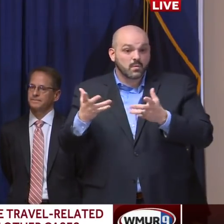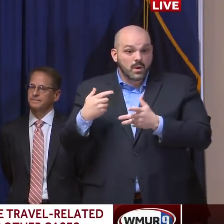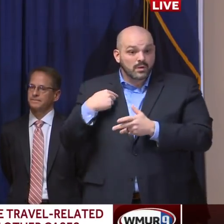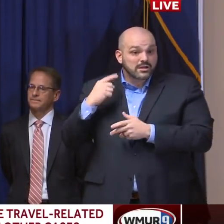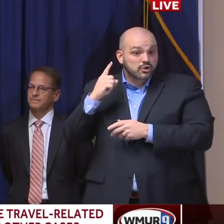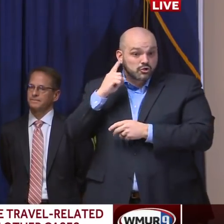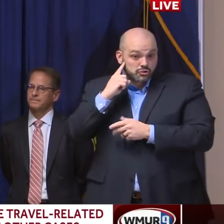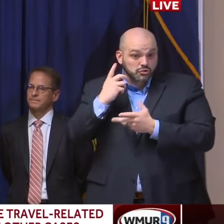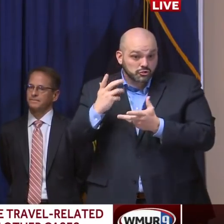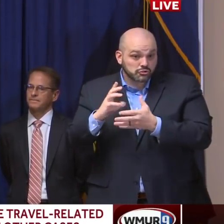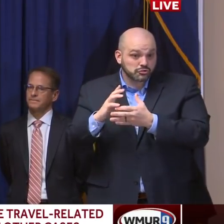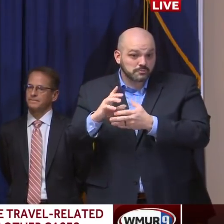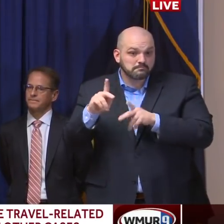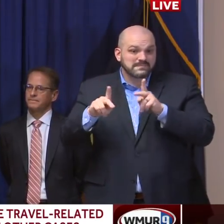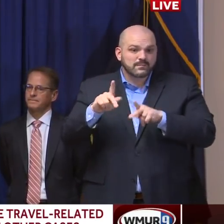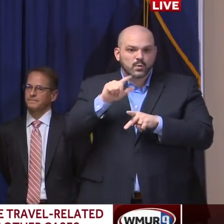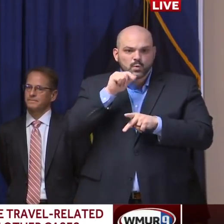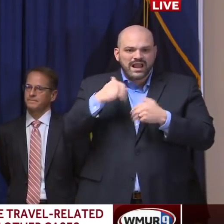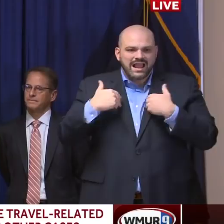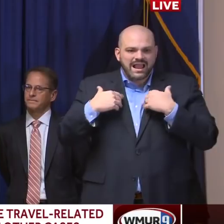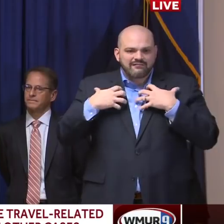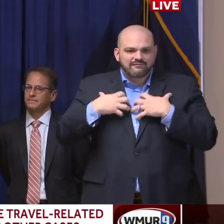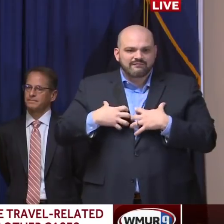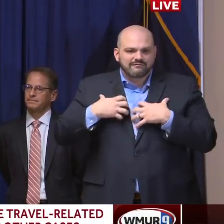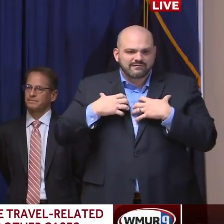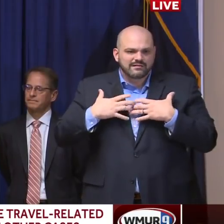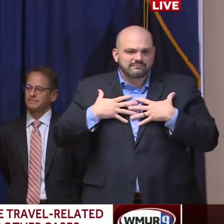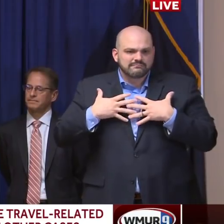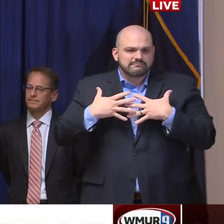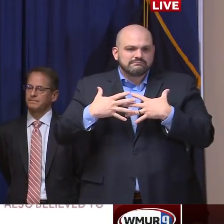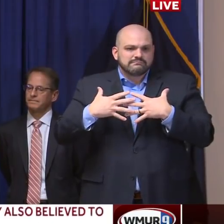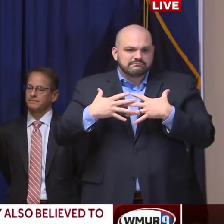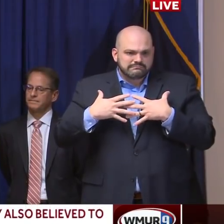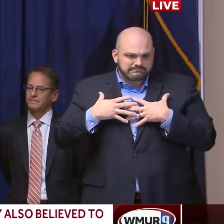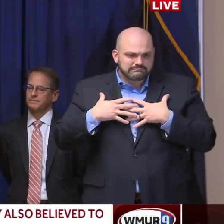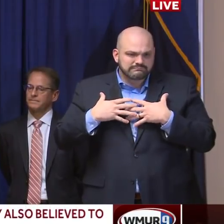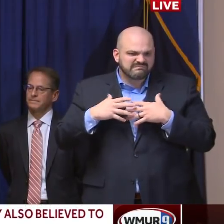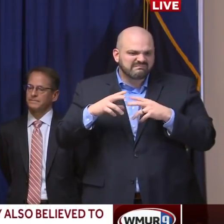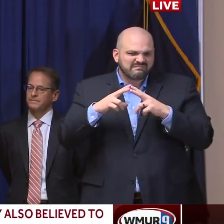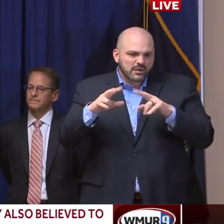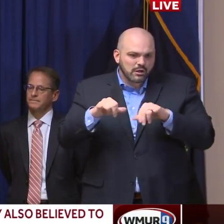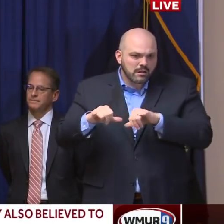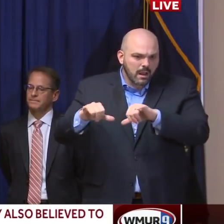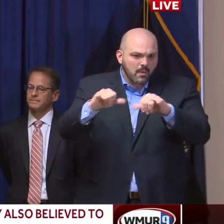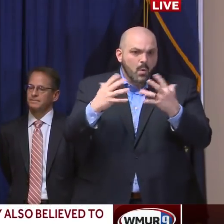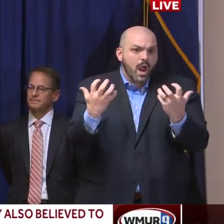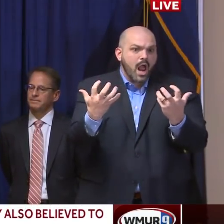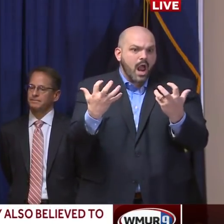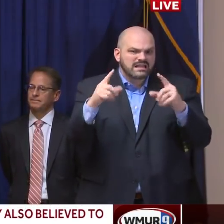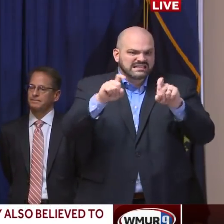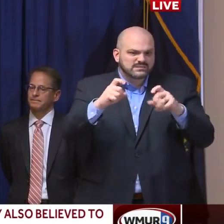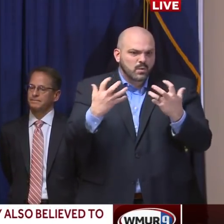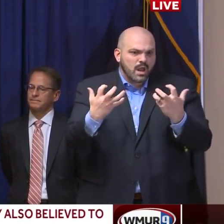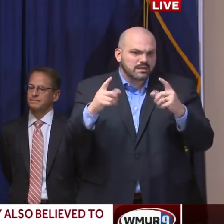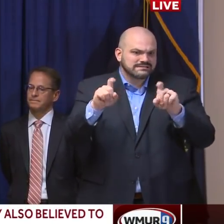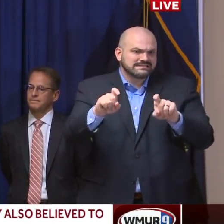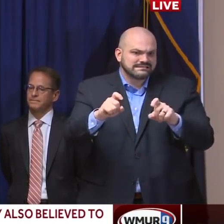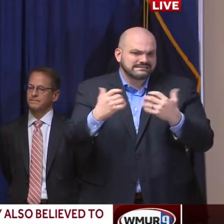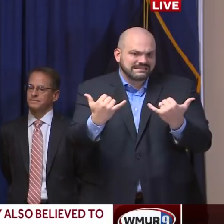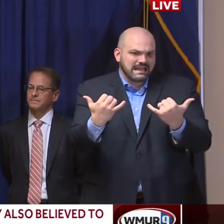WHAT WE HAVE HEARD FROM HEALTH CARE PROVIDERS AND FACILITIES AS THEY ARE GETTING OVERWHELMED WITH PEOPLE WITH RESPIRATORY SYMPTOMS BECAUSE THESE ARE VERY COMMON SYMPTOMS.